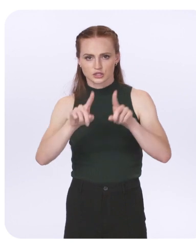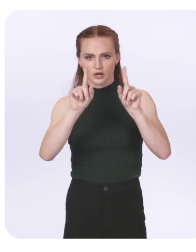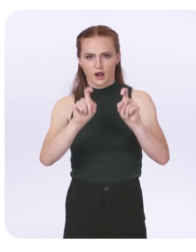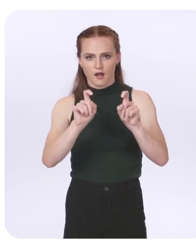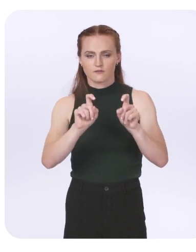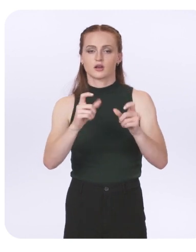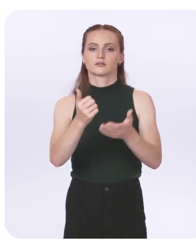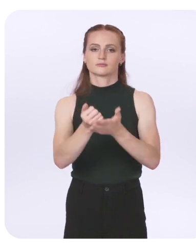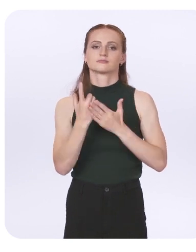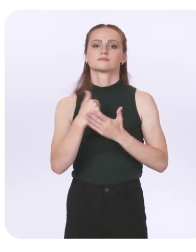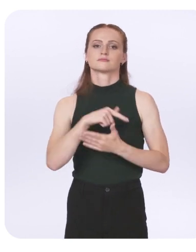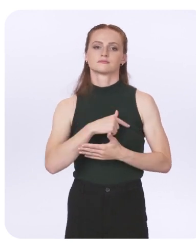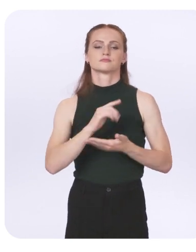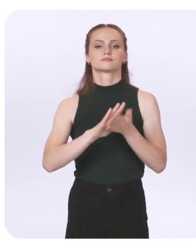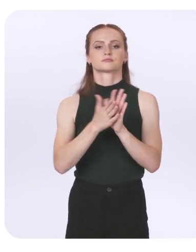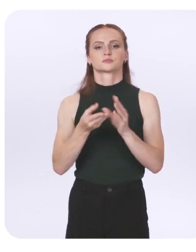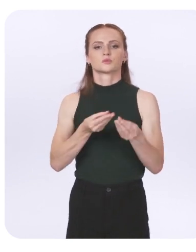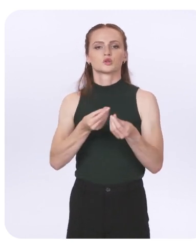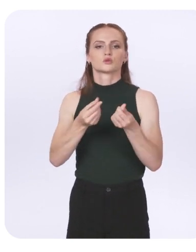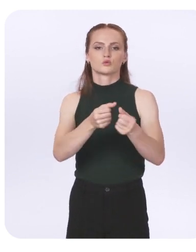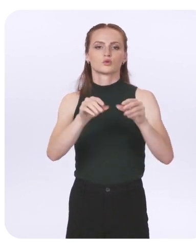a really smooth lounge without any major issues.